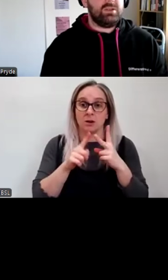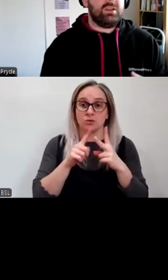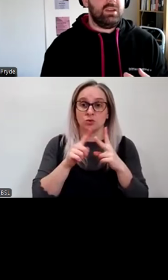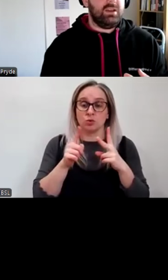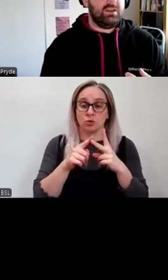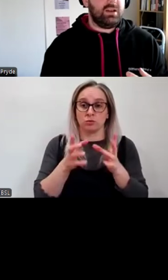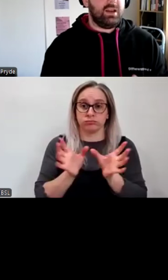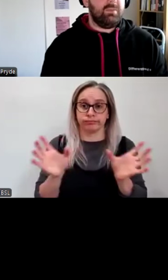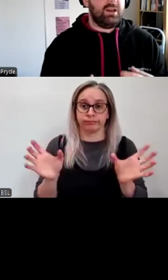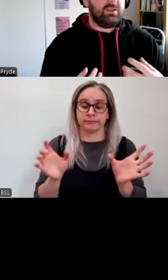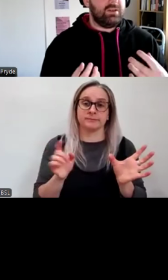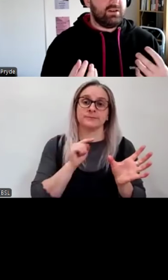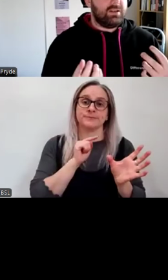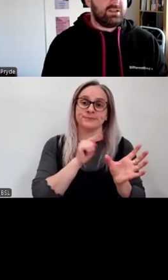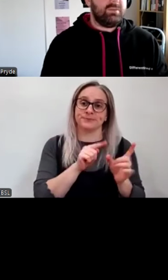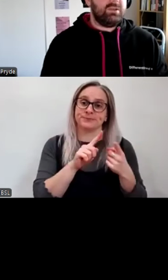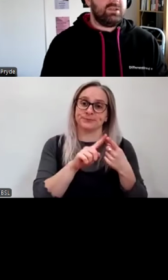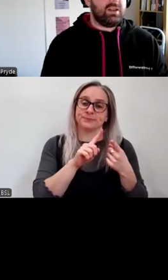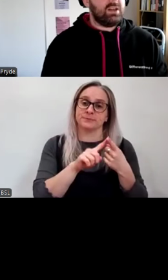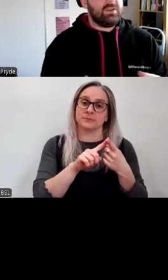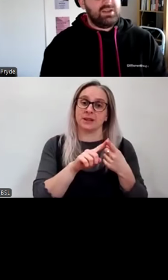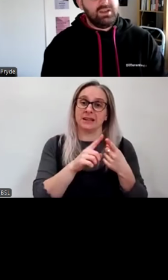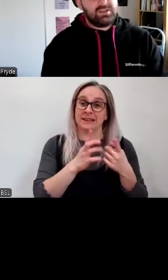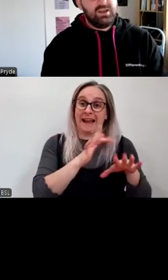which is the impact on our customers slash attendees,